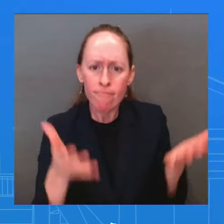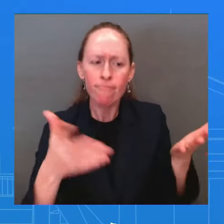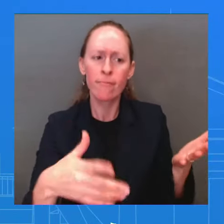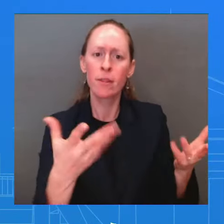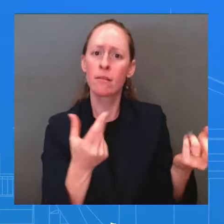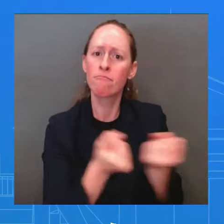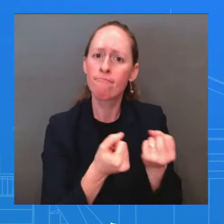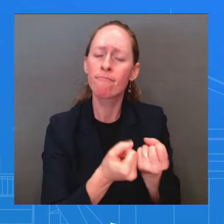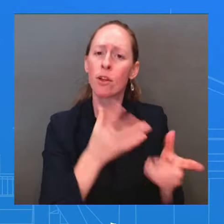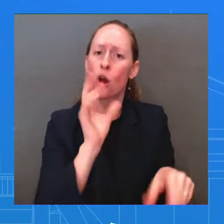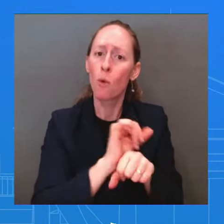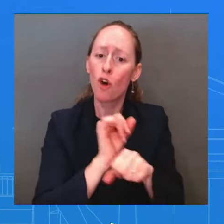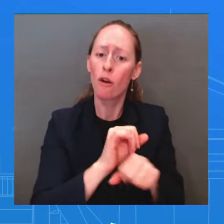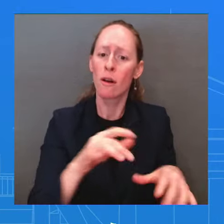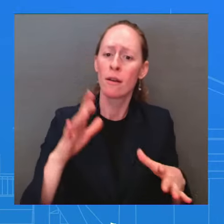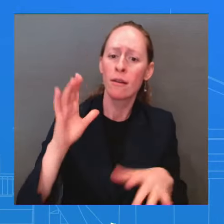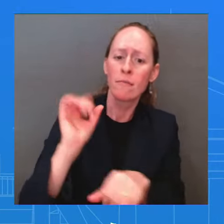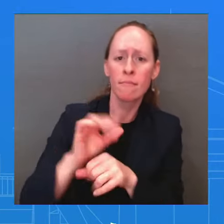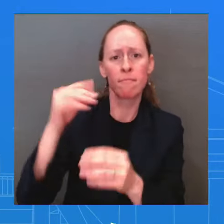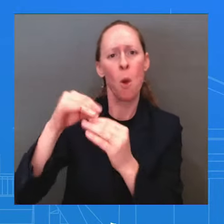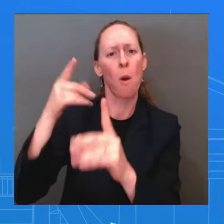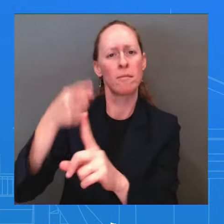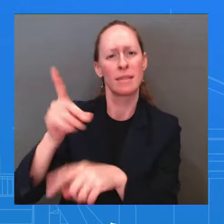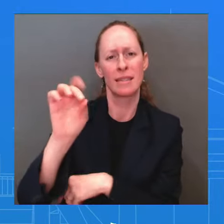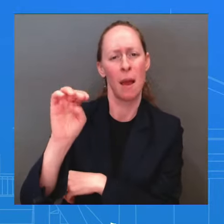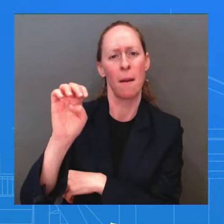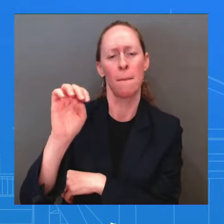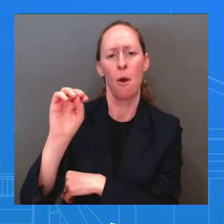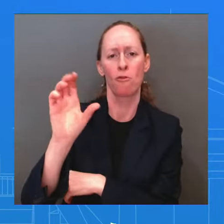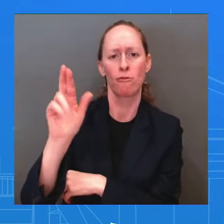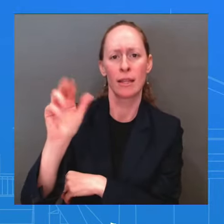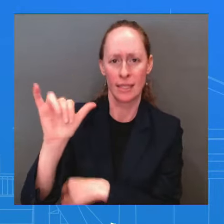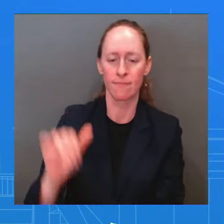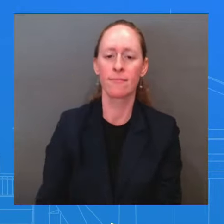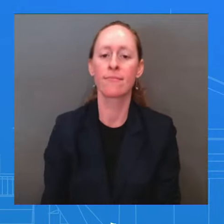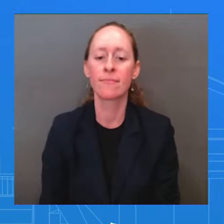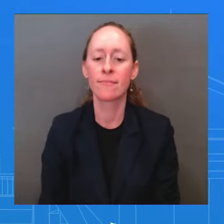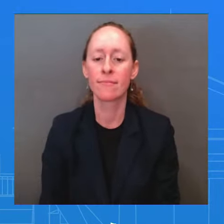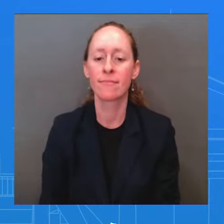Also on Wednesday, President Biden will sit down with Prime Minister Benjamin Netanyahu of Israel